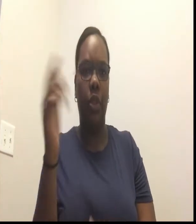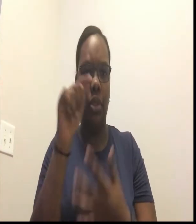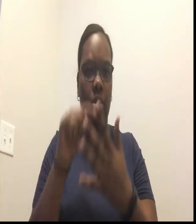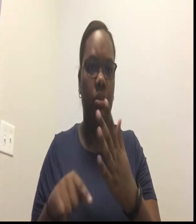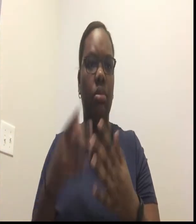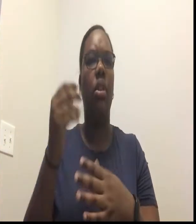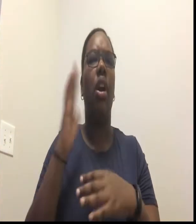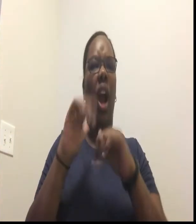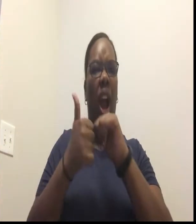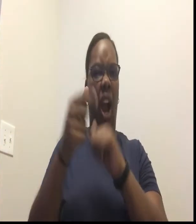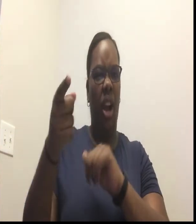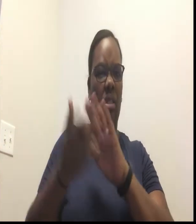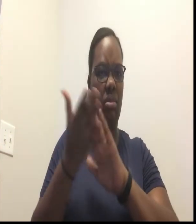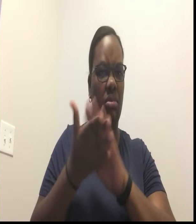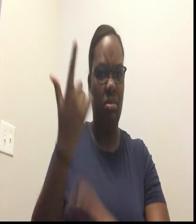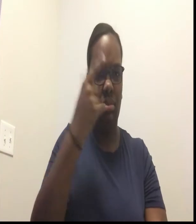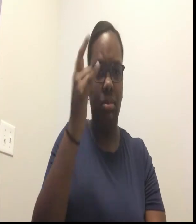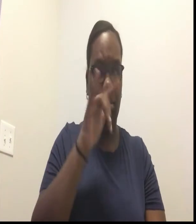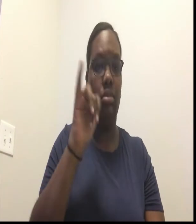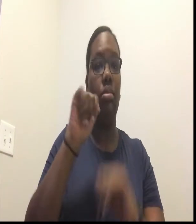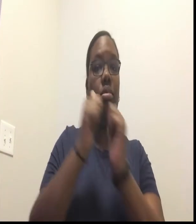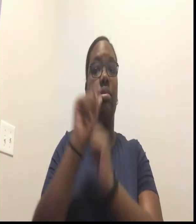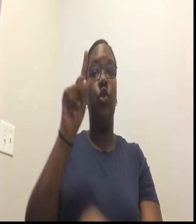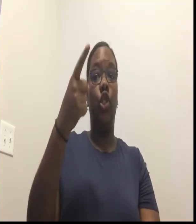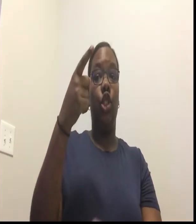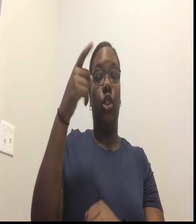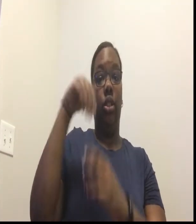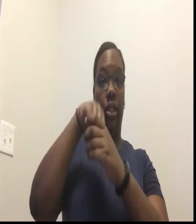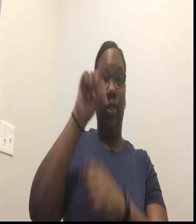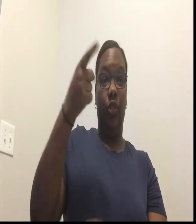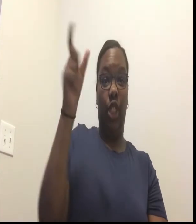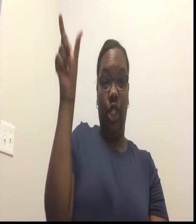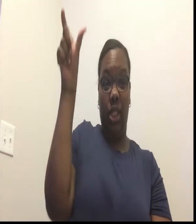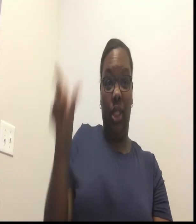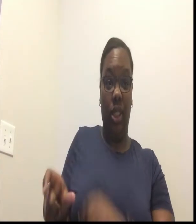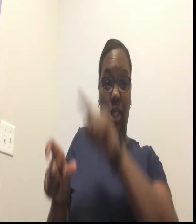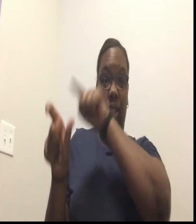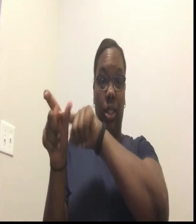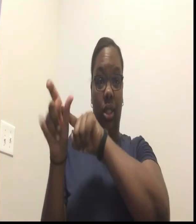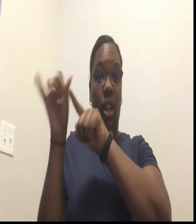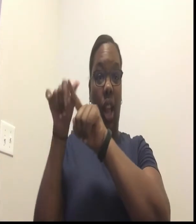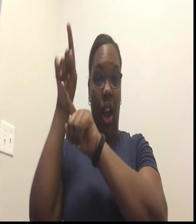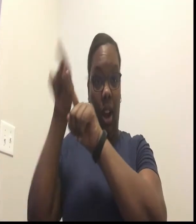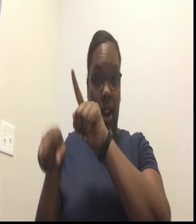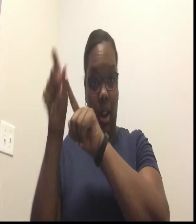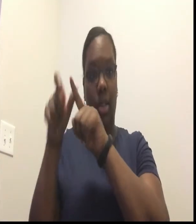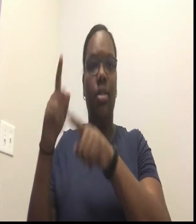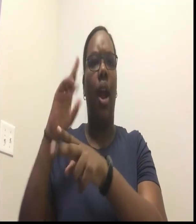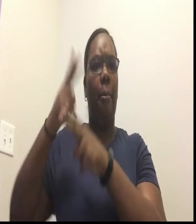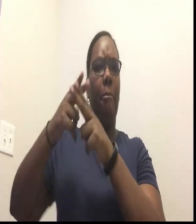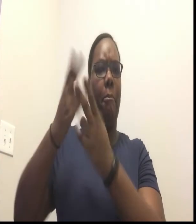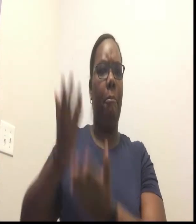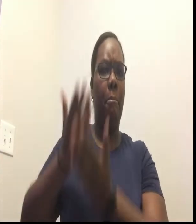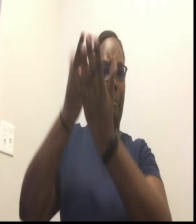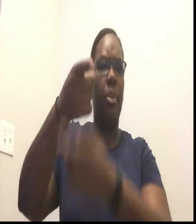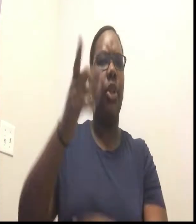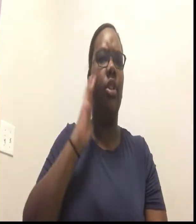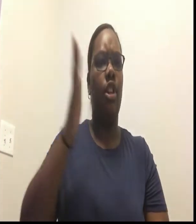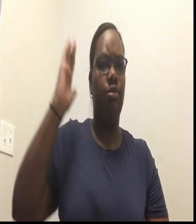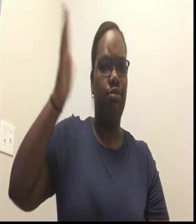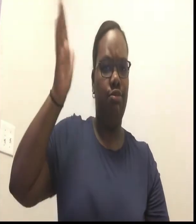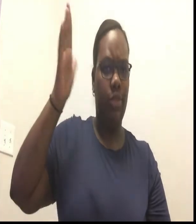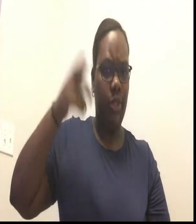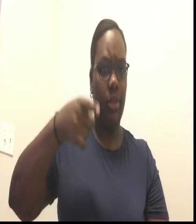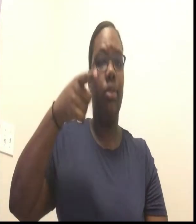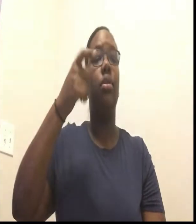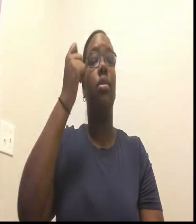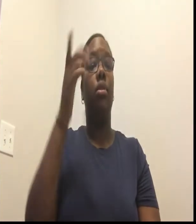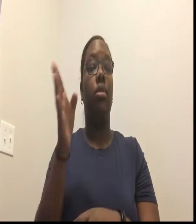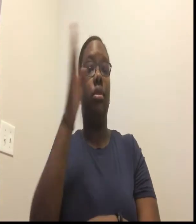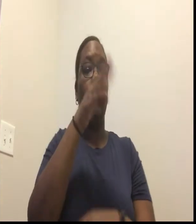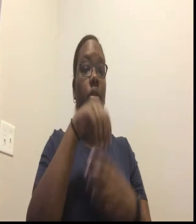would go about. In the first column "to:" see - that's the name of the motion that